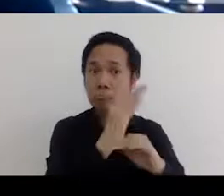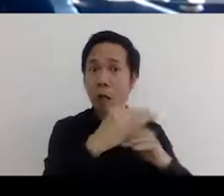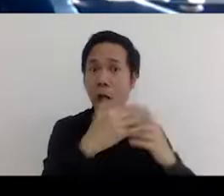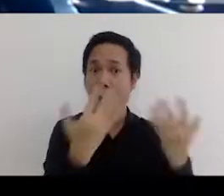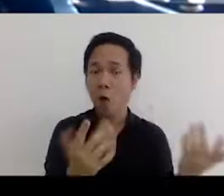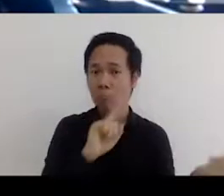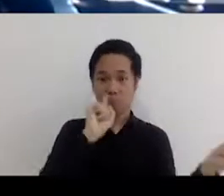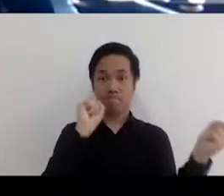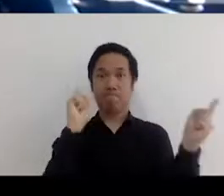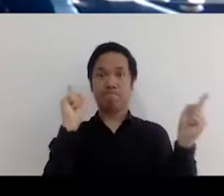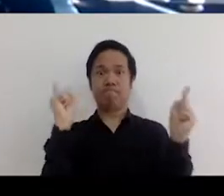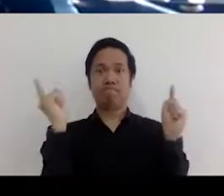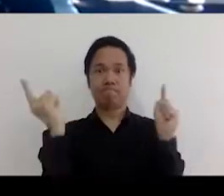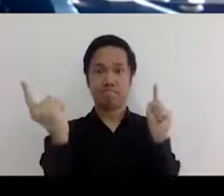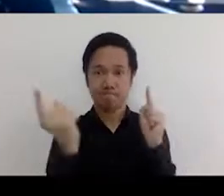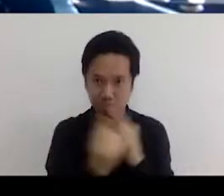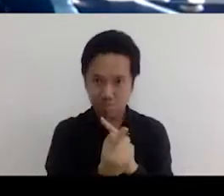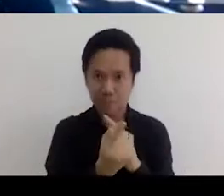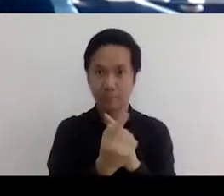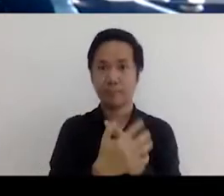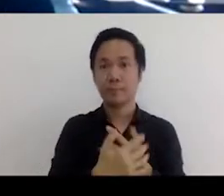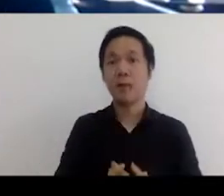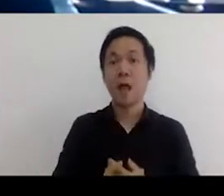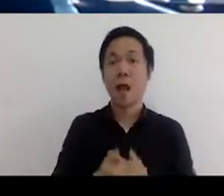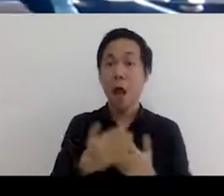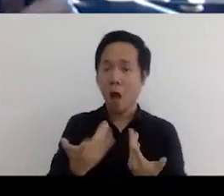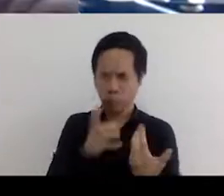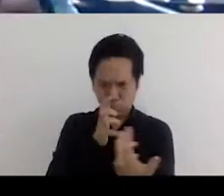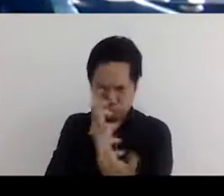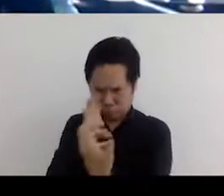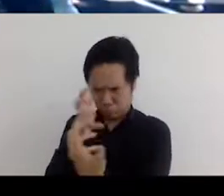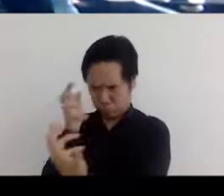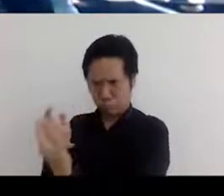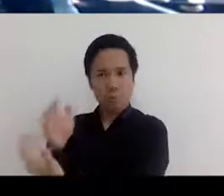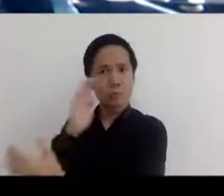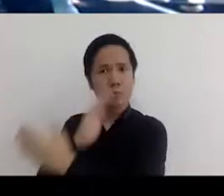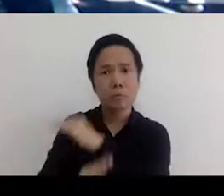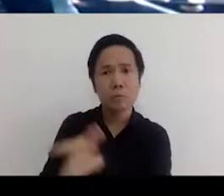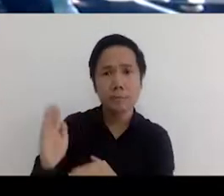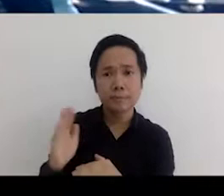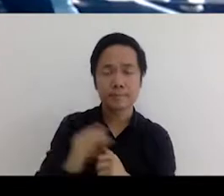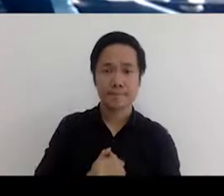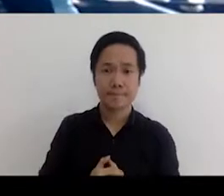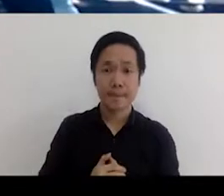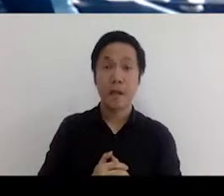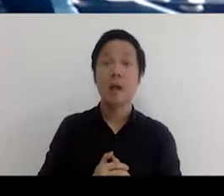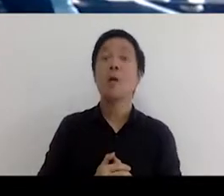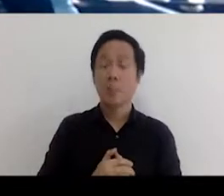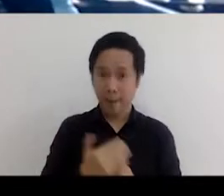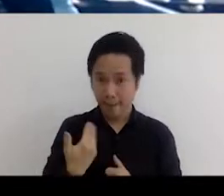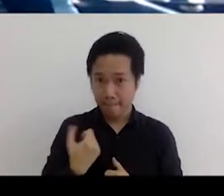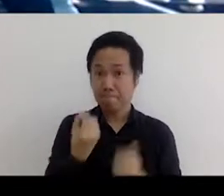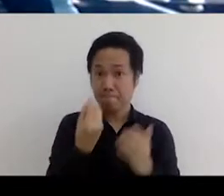We have elevators, we have all the necessary signs, everything was per the advice of the organization of persons with disabilities organization.